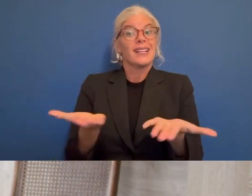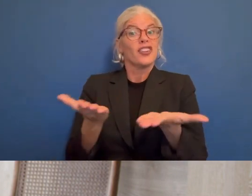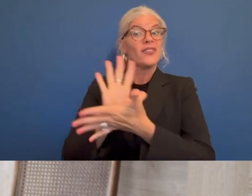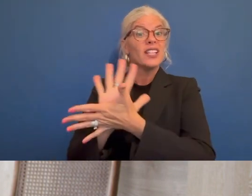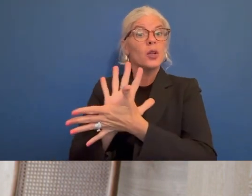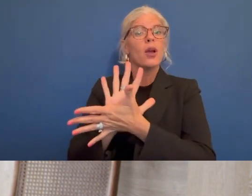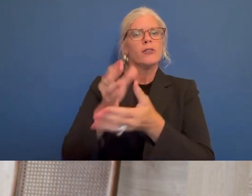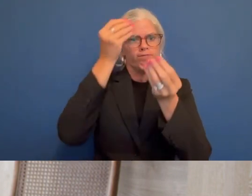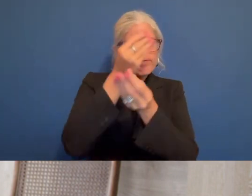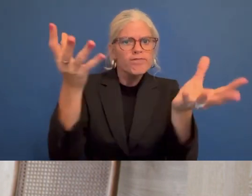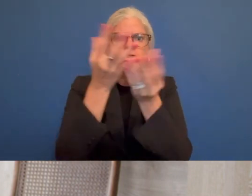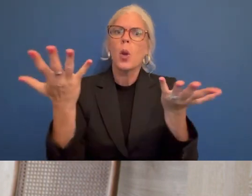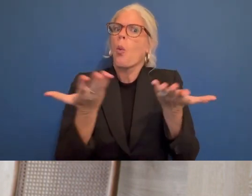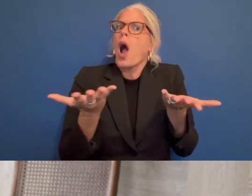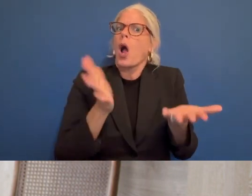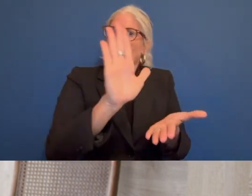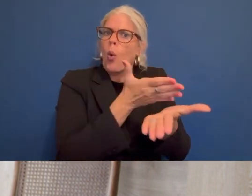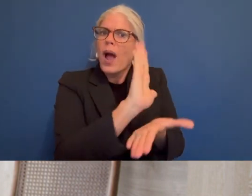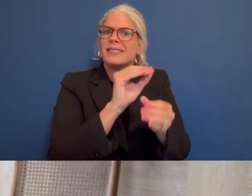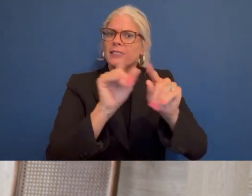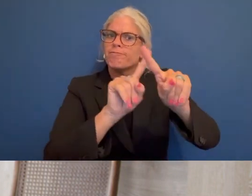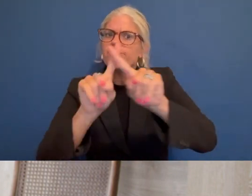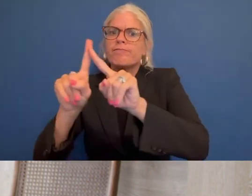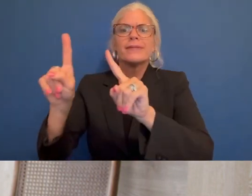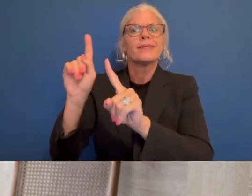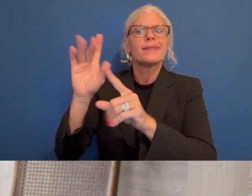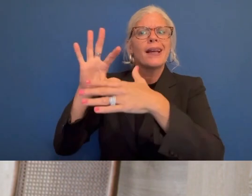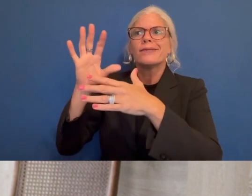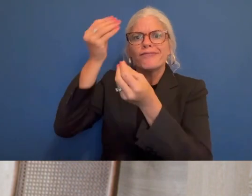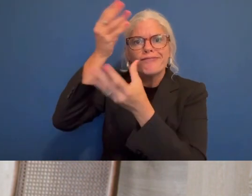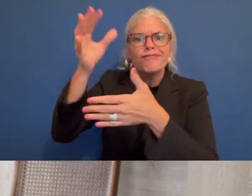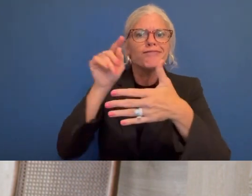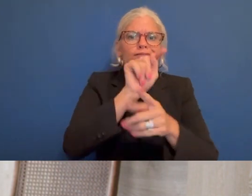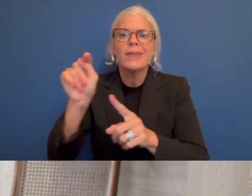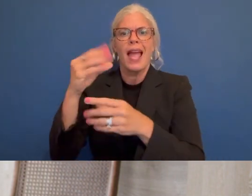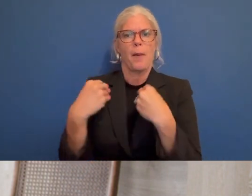It's our goal in these videos to inform you on what your rights are in various contexts